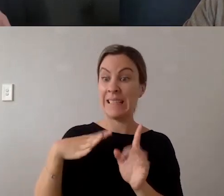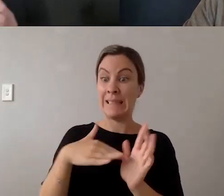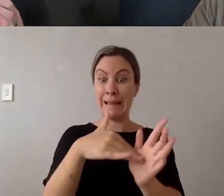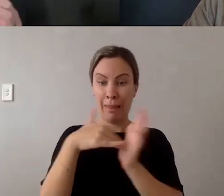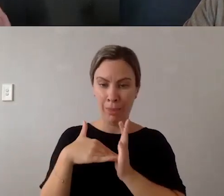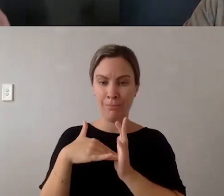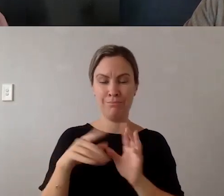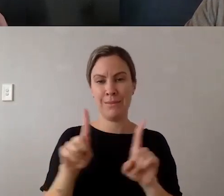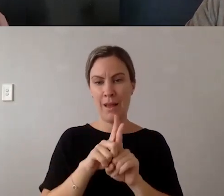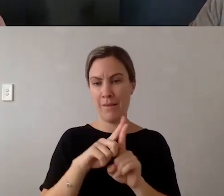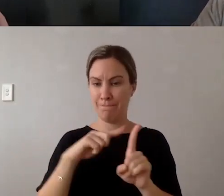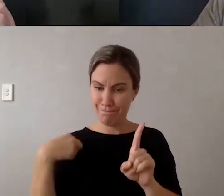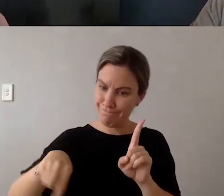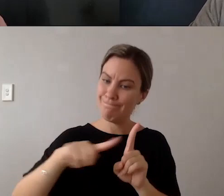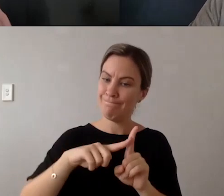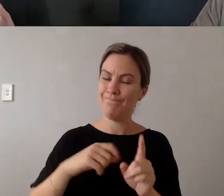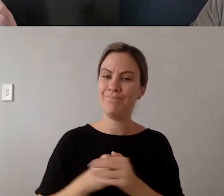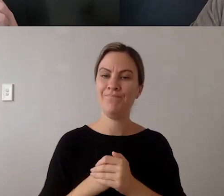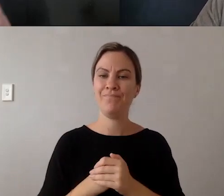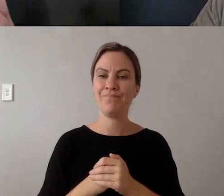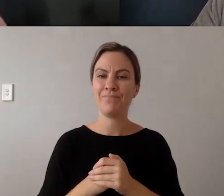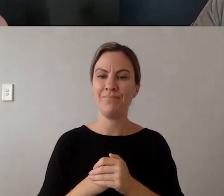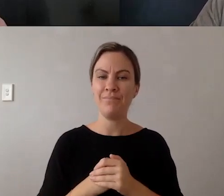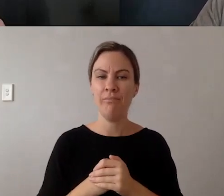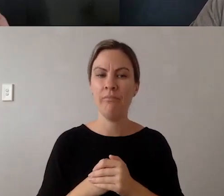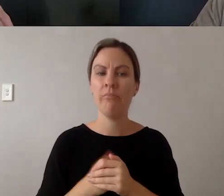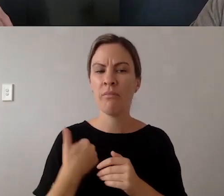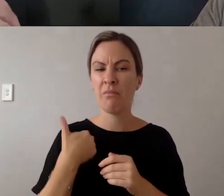things I'd really suggest to you. One is - build a network of other